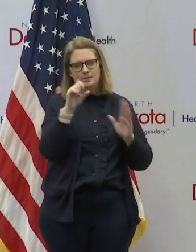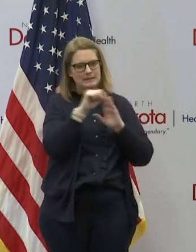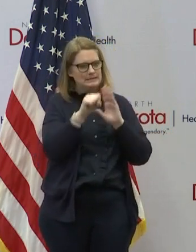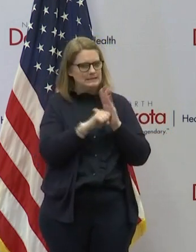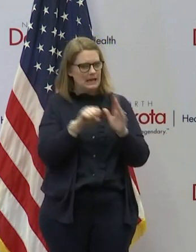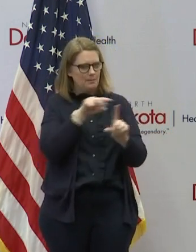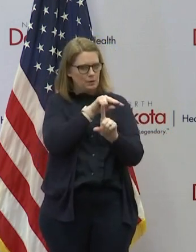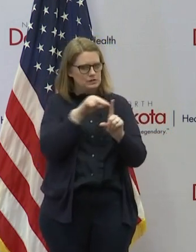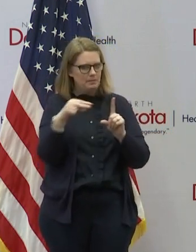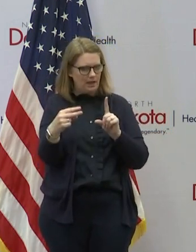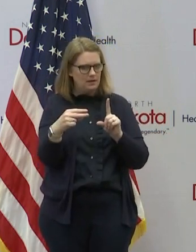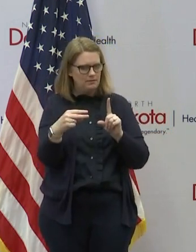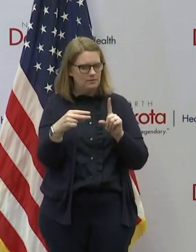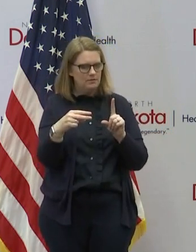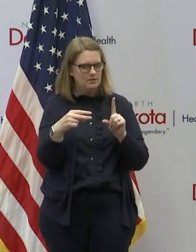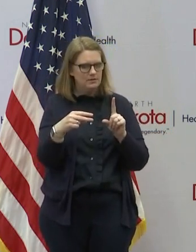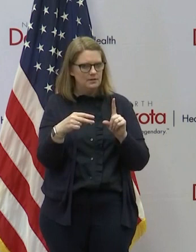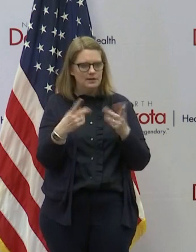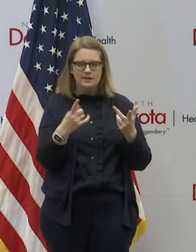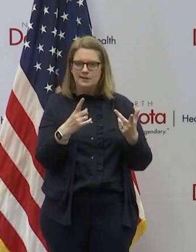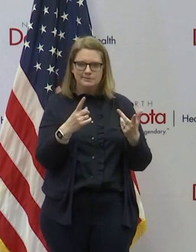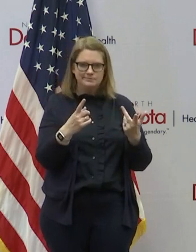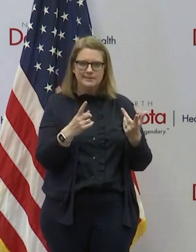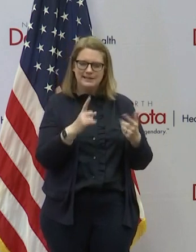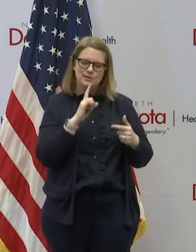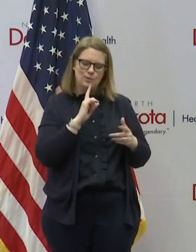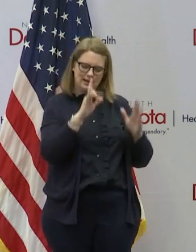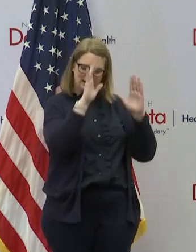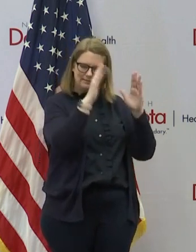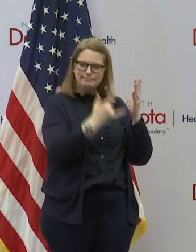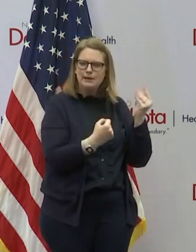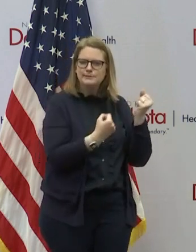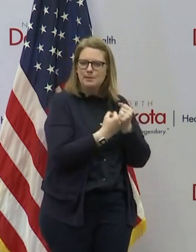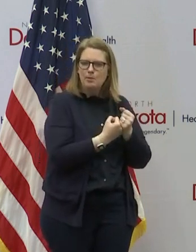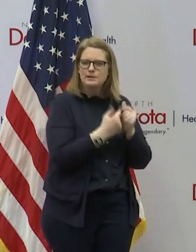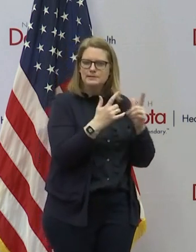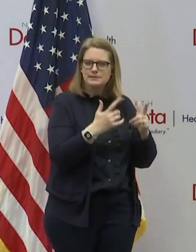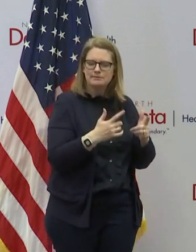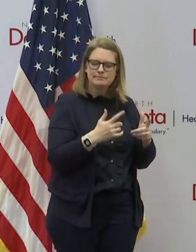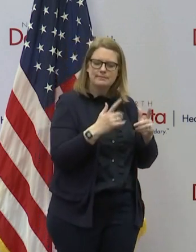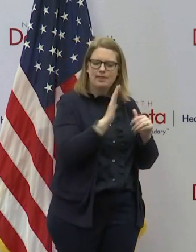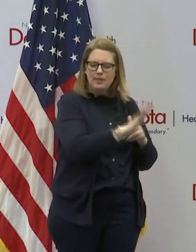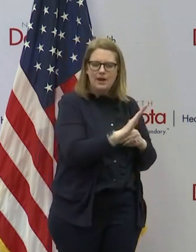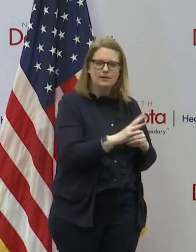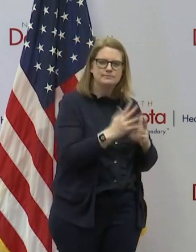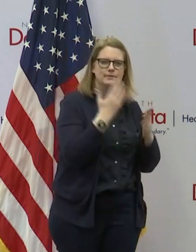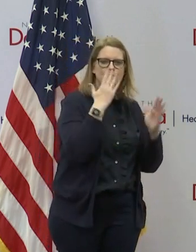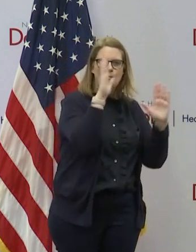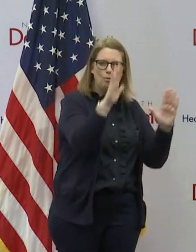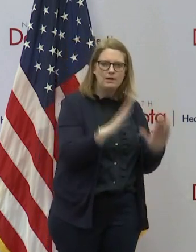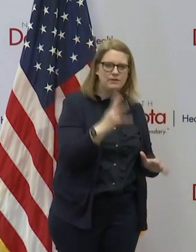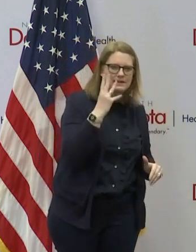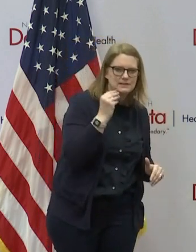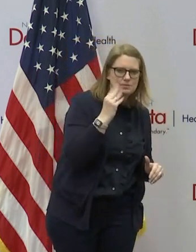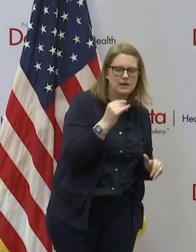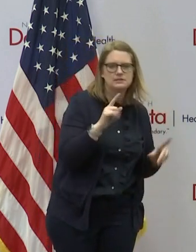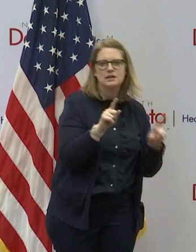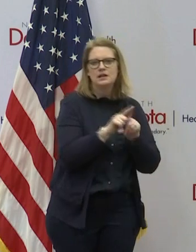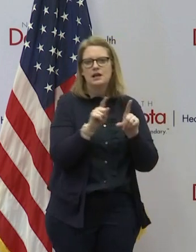BETWEEN THE AGE OF ZERO AND FIVE HAVE THE VERY BEST POSSIBLE EXPERIENCES, FROM A STATE STANDPOINT, IT NOT ONLY CREATES